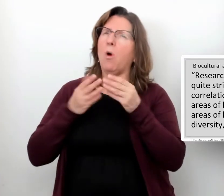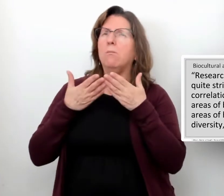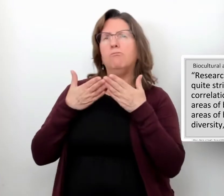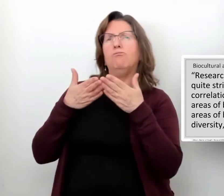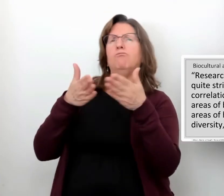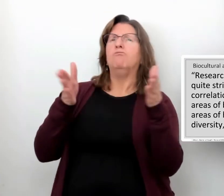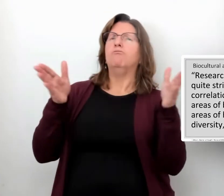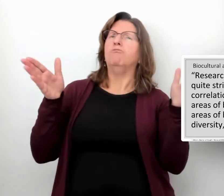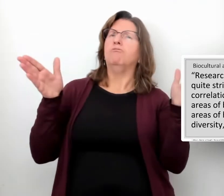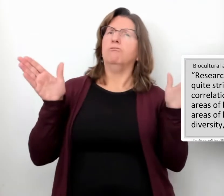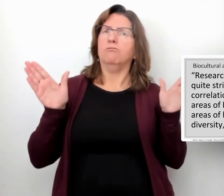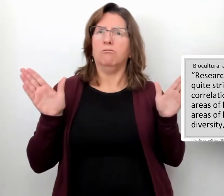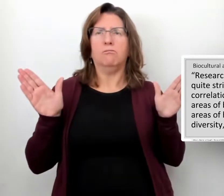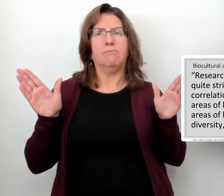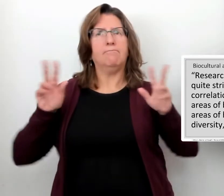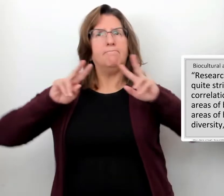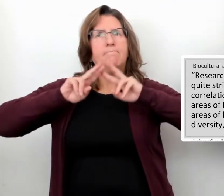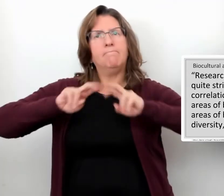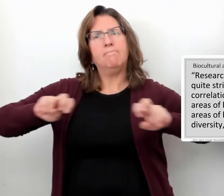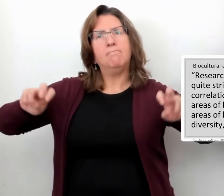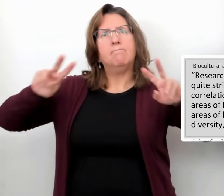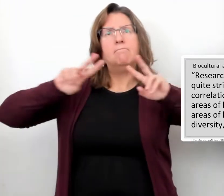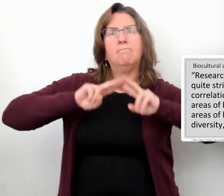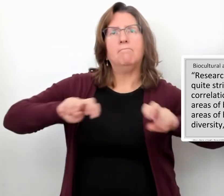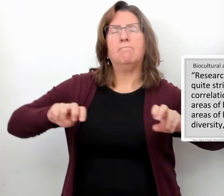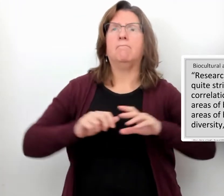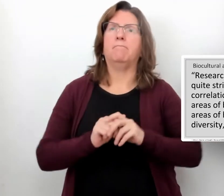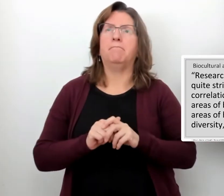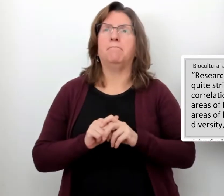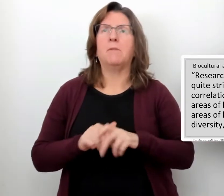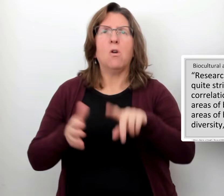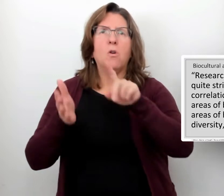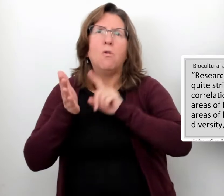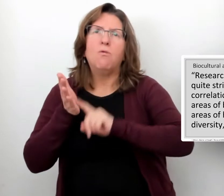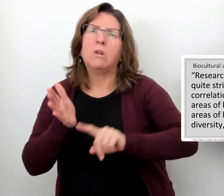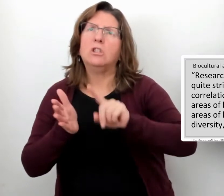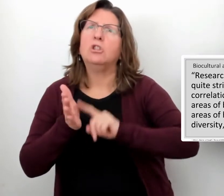Let's open the lens a little wider.